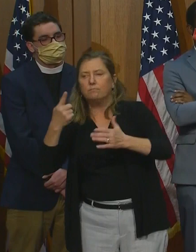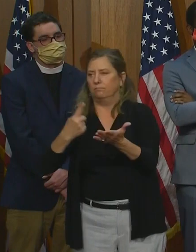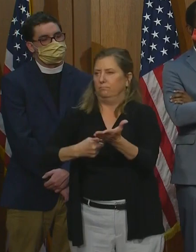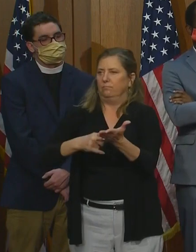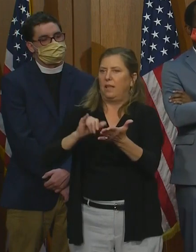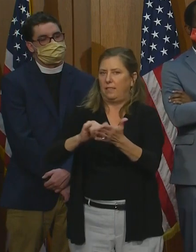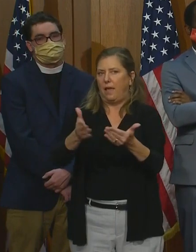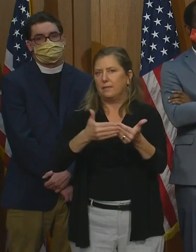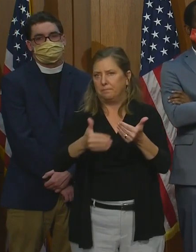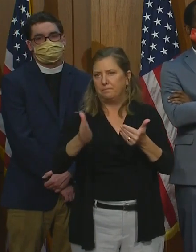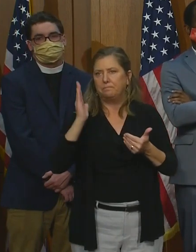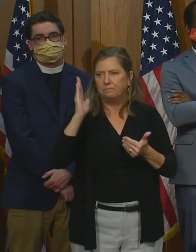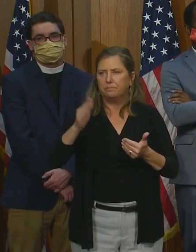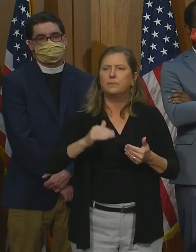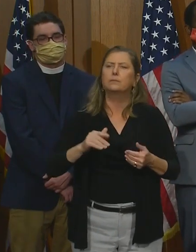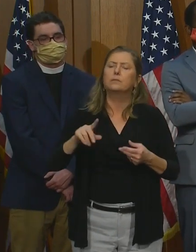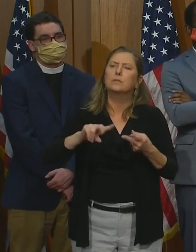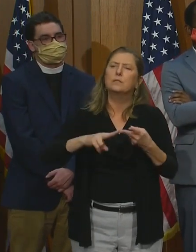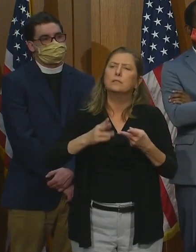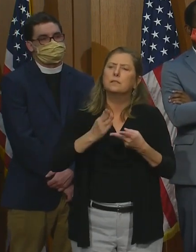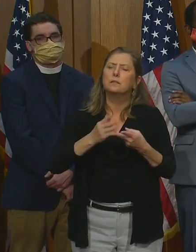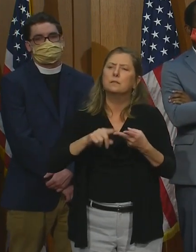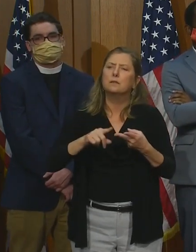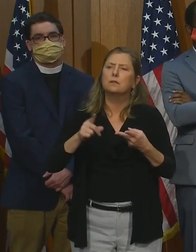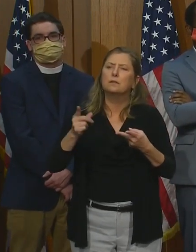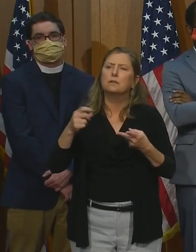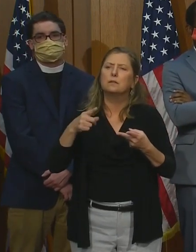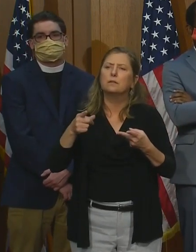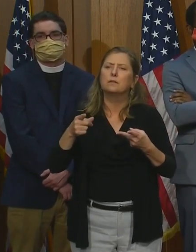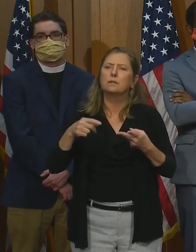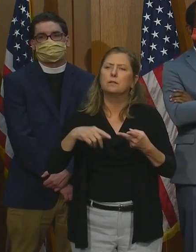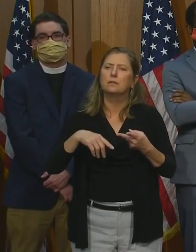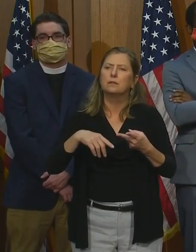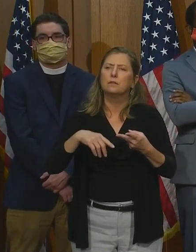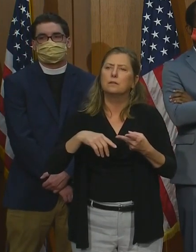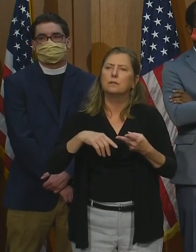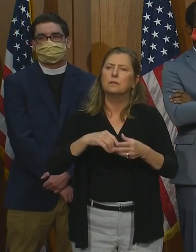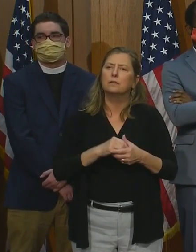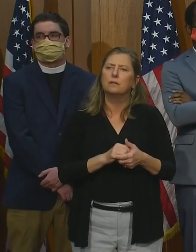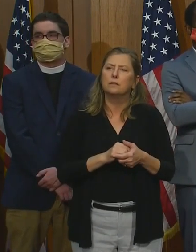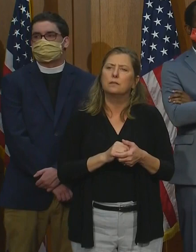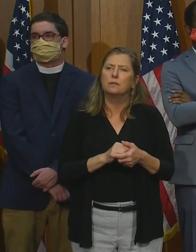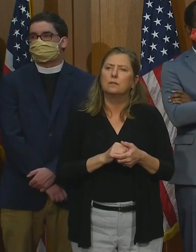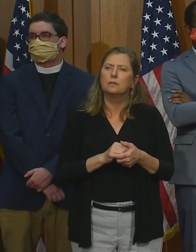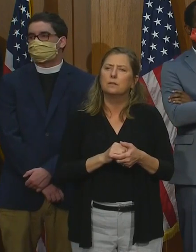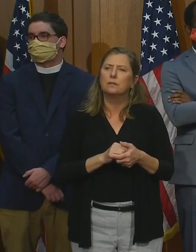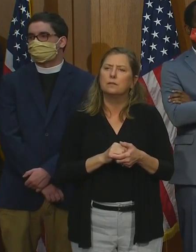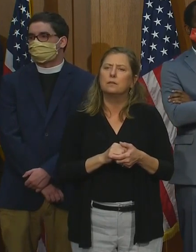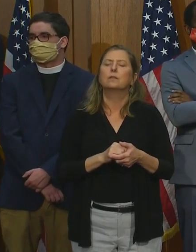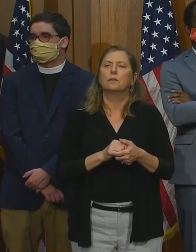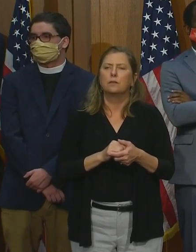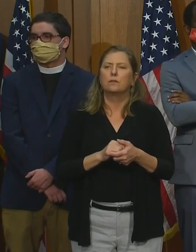THE PEDESTAL SO- THAT'S- THAT DISCUSSION WILL CONTINUE AS WE MOVE FORWARD AND YOUR SECOND